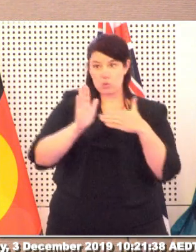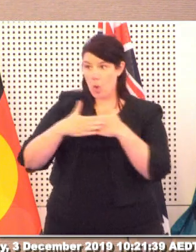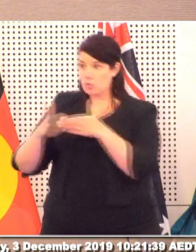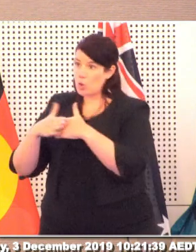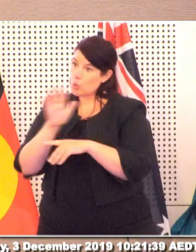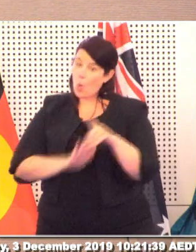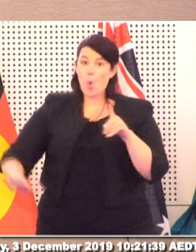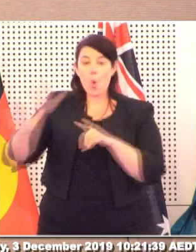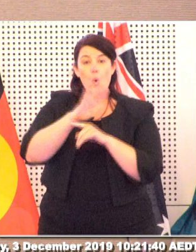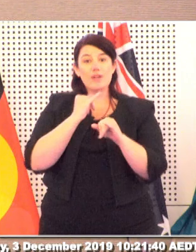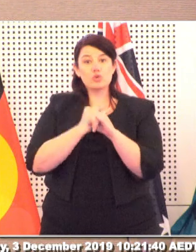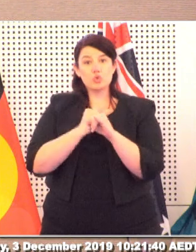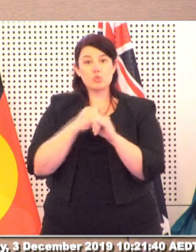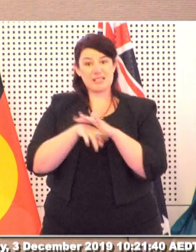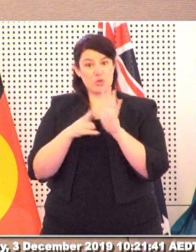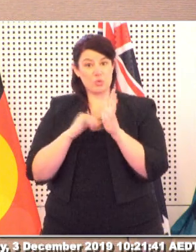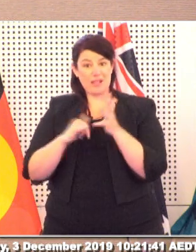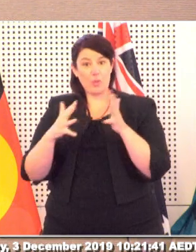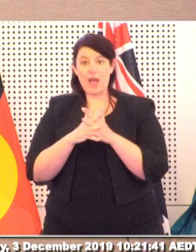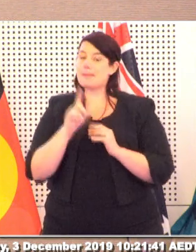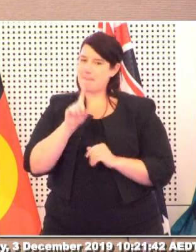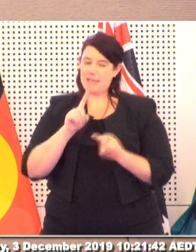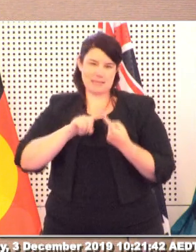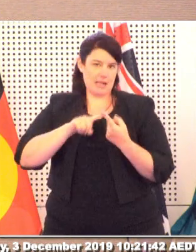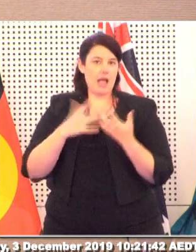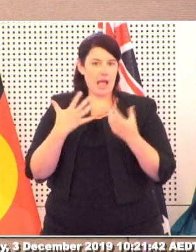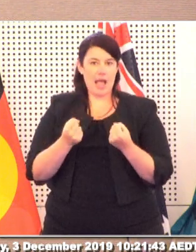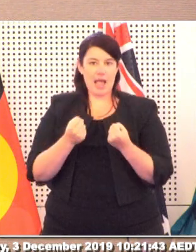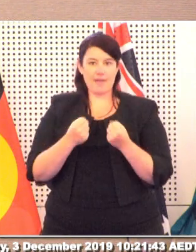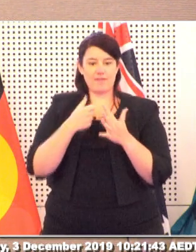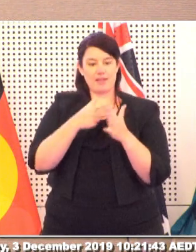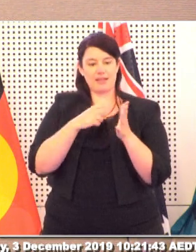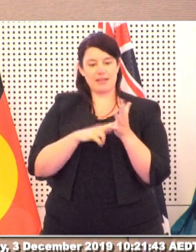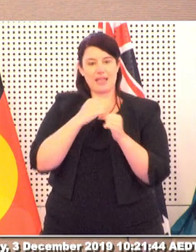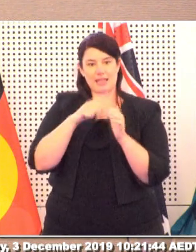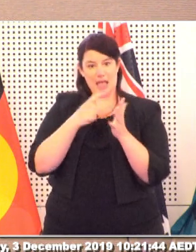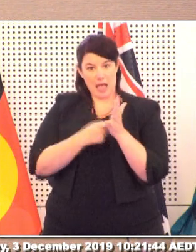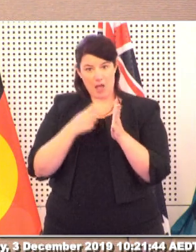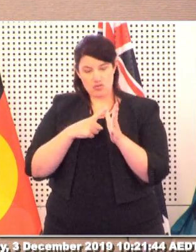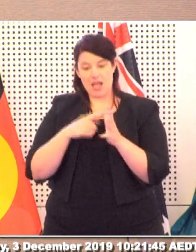we still have institutions, Kanangra, Stockton centre and Tomaree